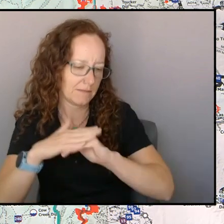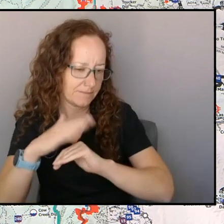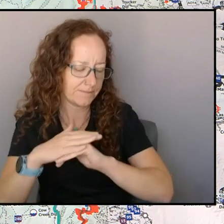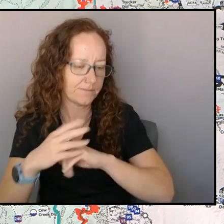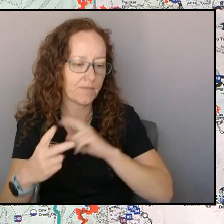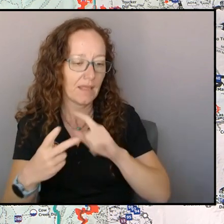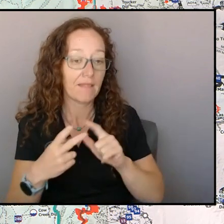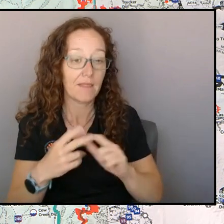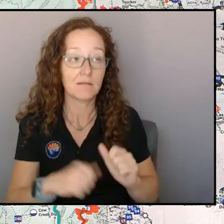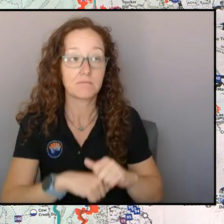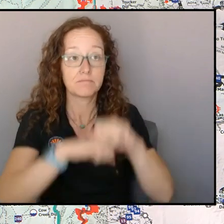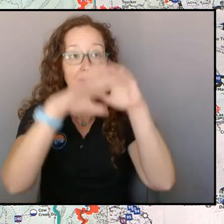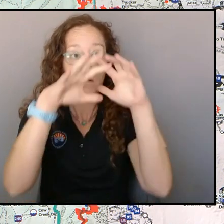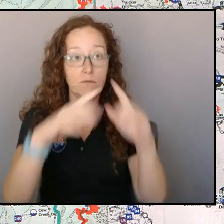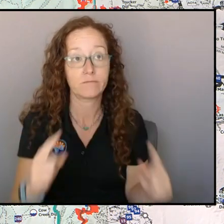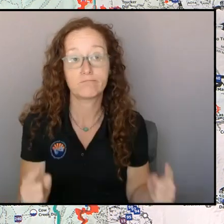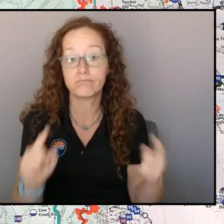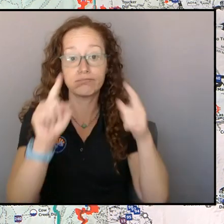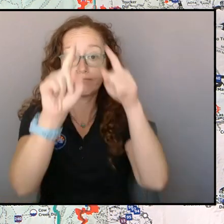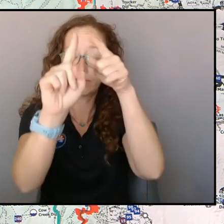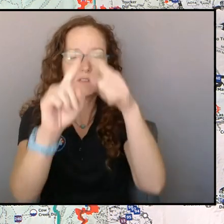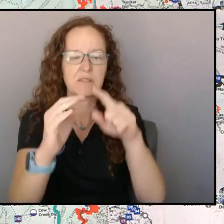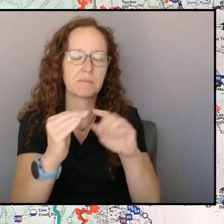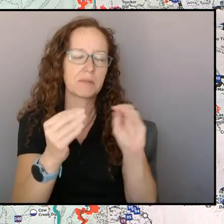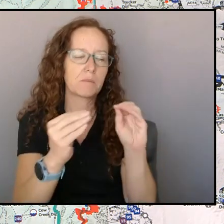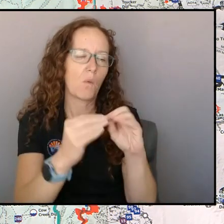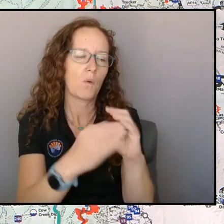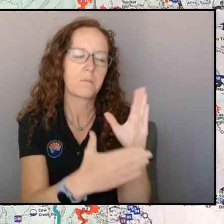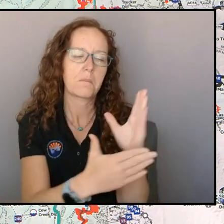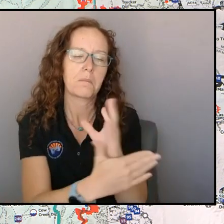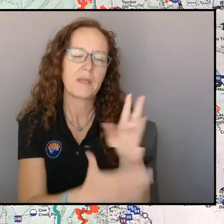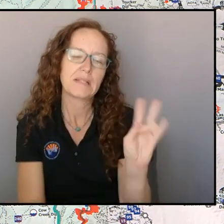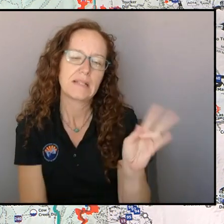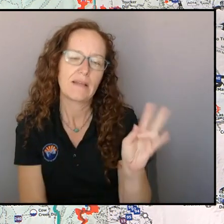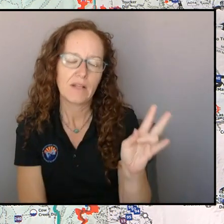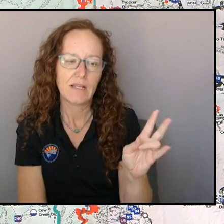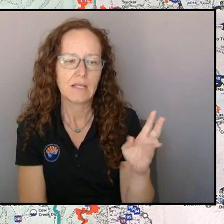little bit more into the mid 70s to the upper 70s. Now, your